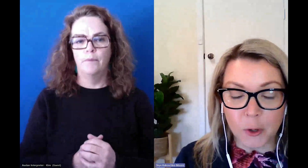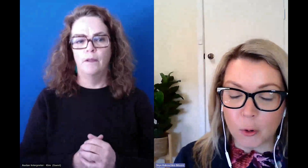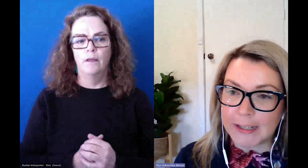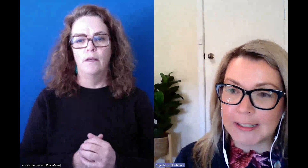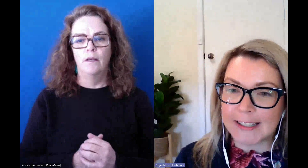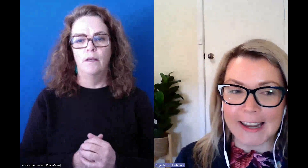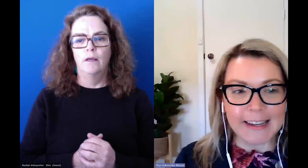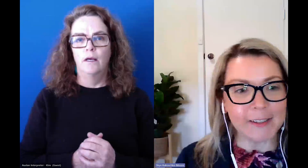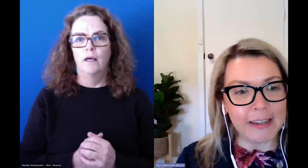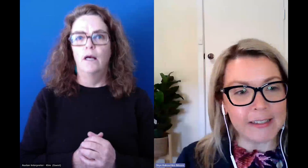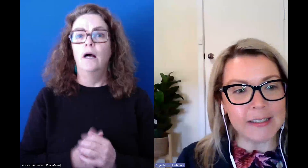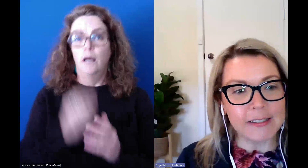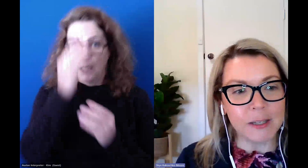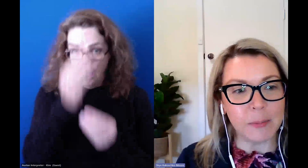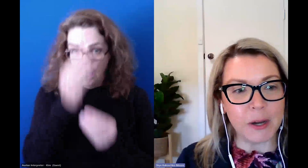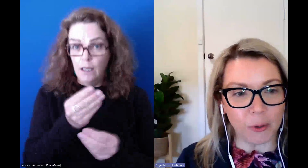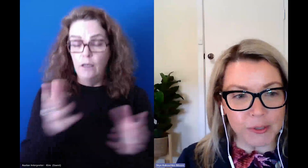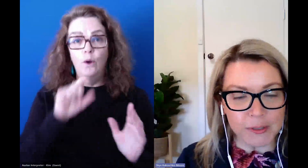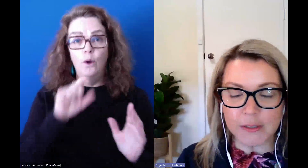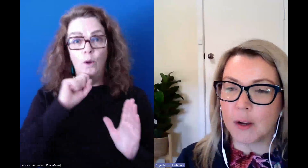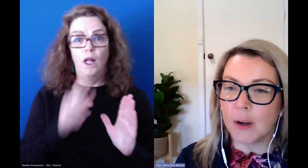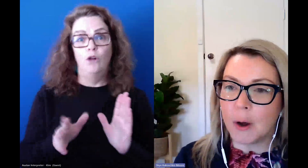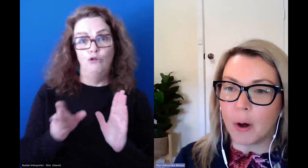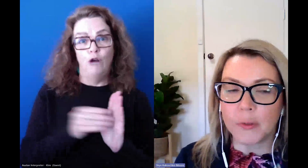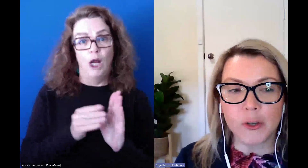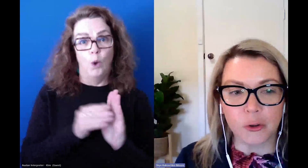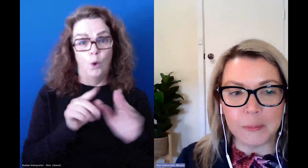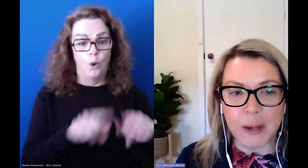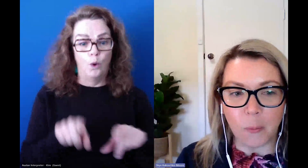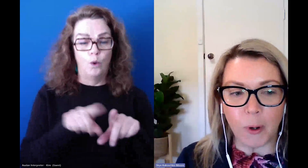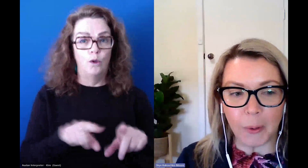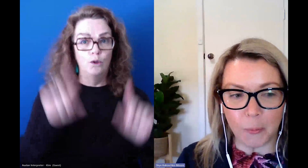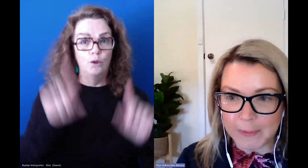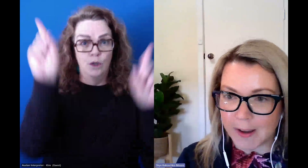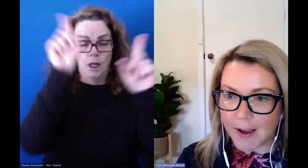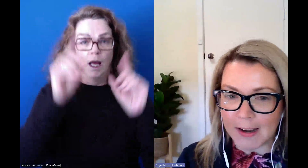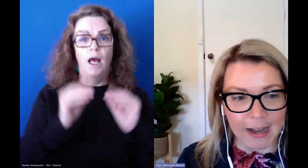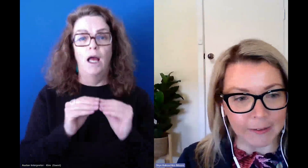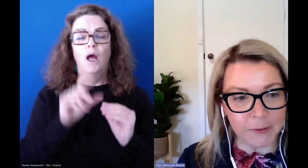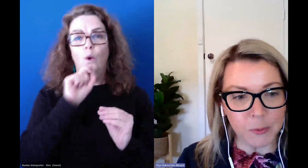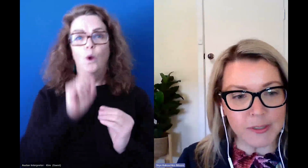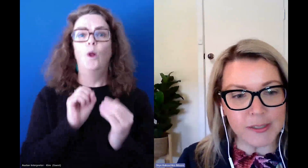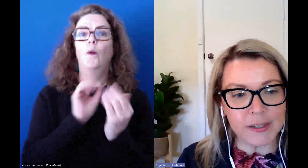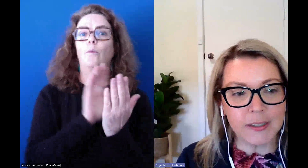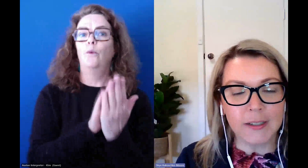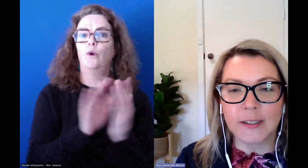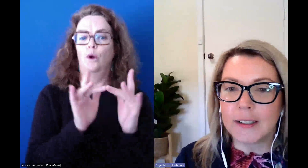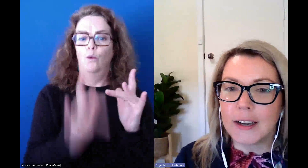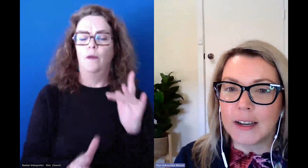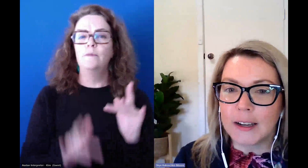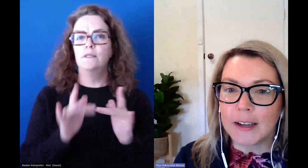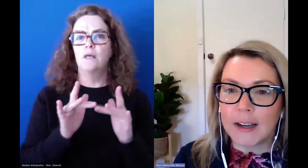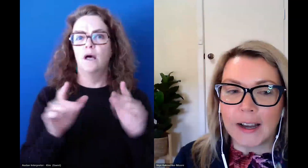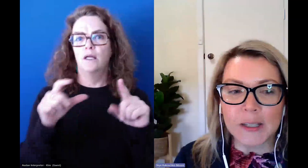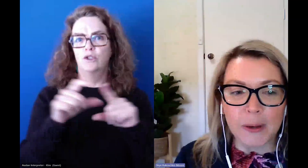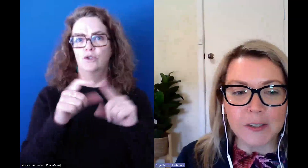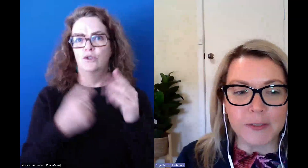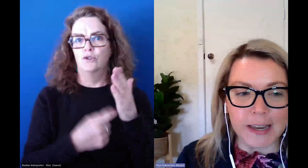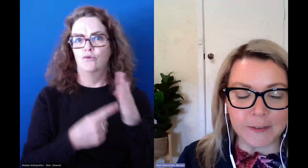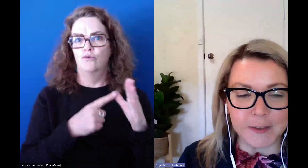recording today's event to be hosted on the DREAM Network website afterwards, as well as for safety